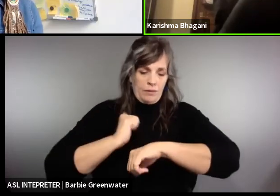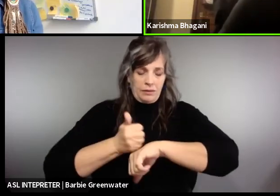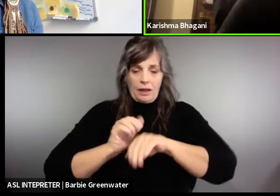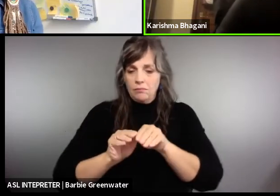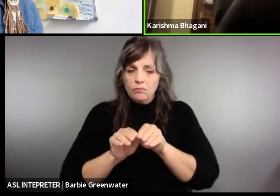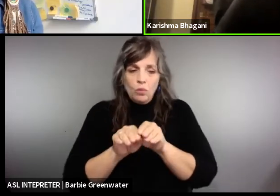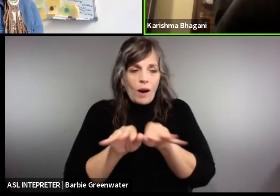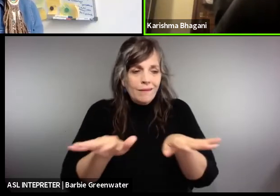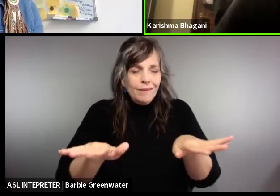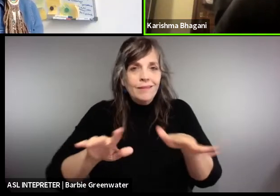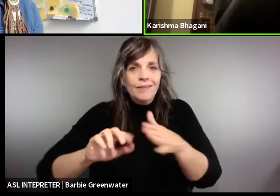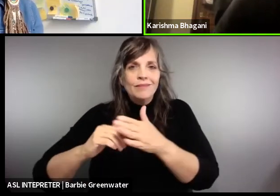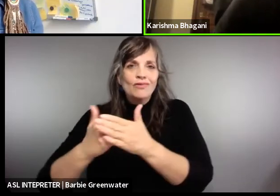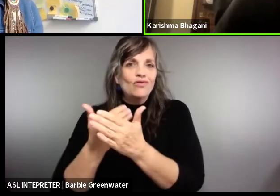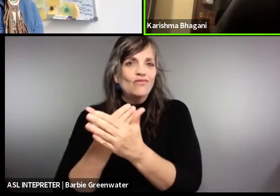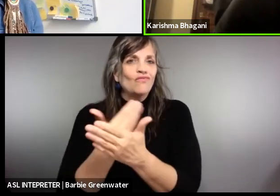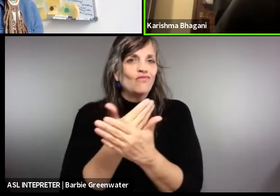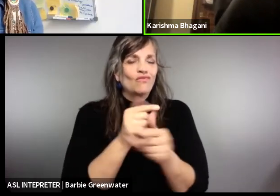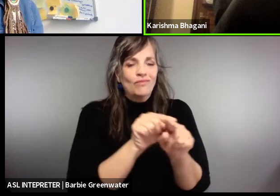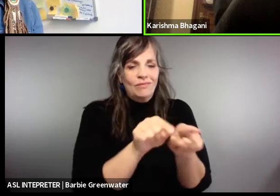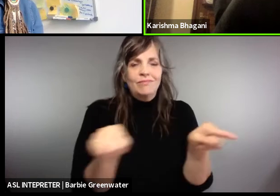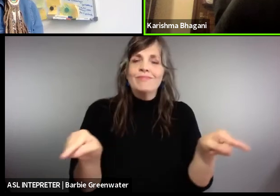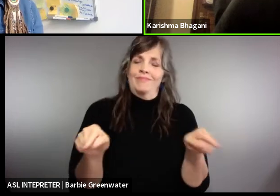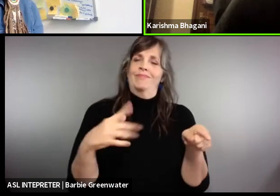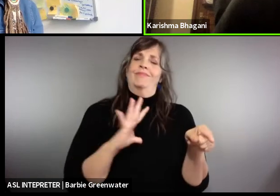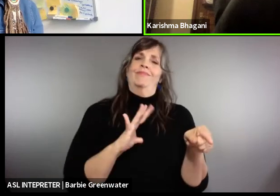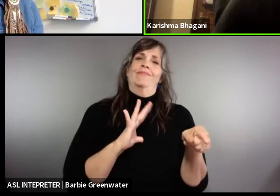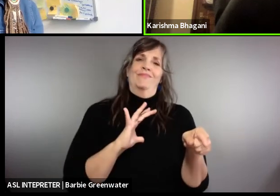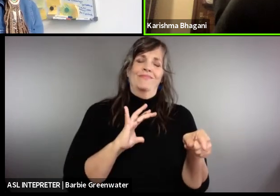So, really thrilling to hear you speak about that.